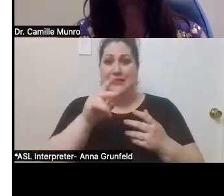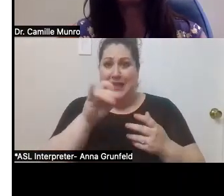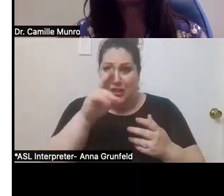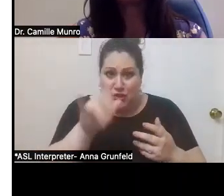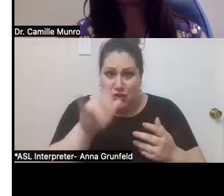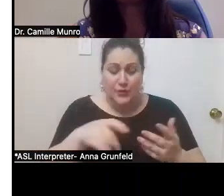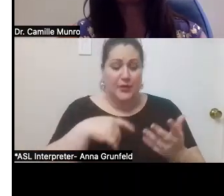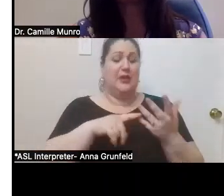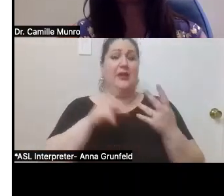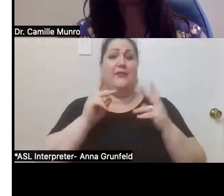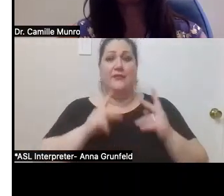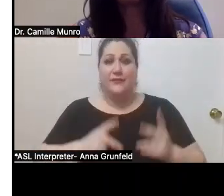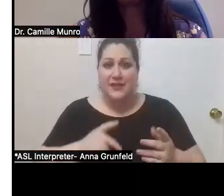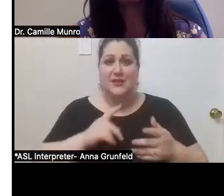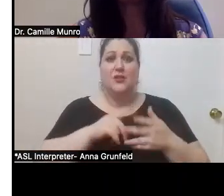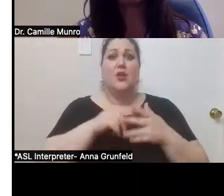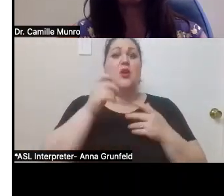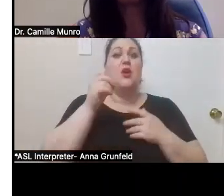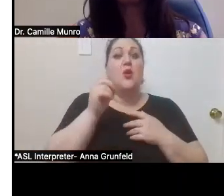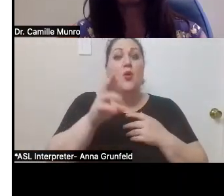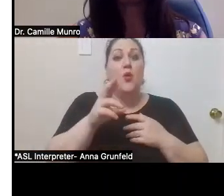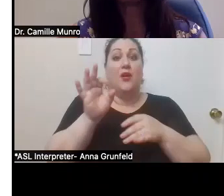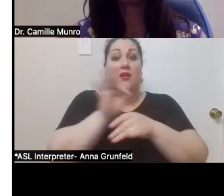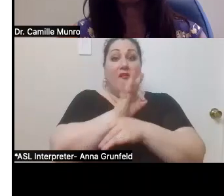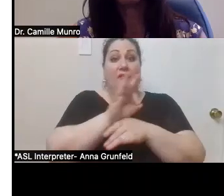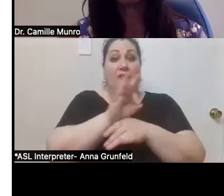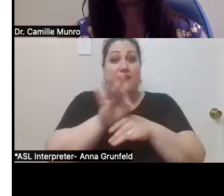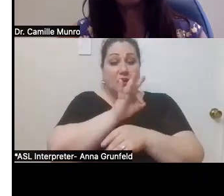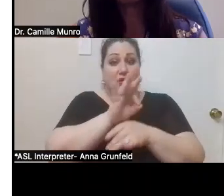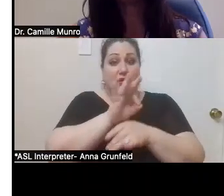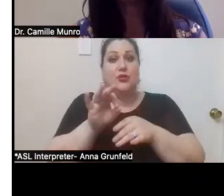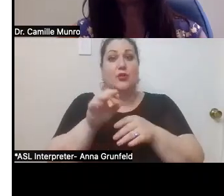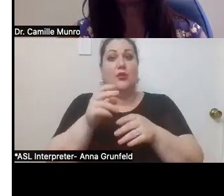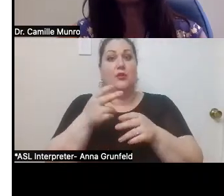whether permanent, temporary, or episodic in nature, or evident or not,